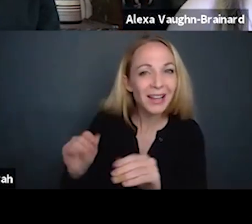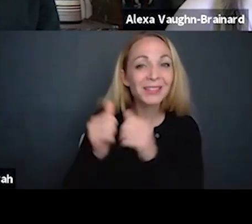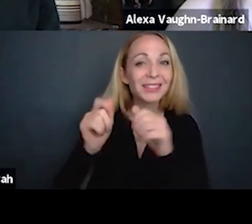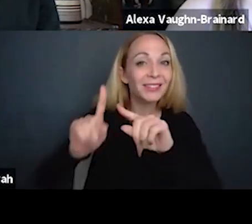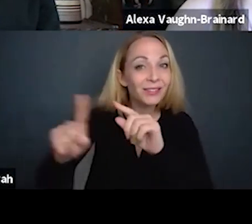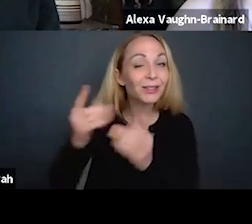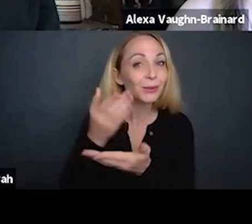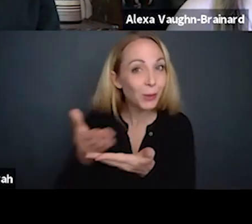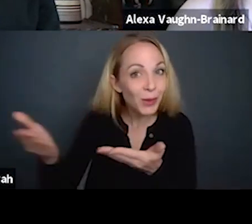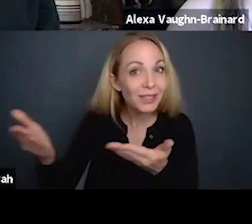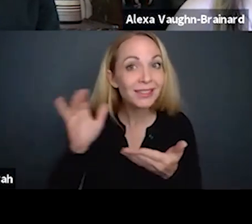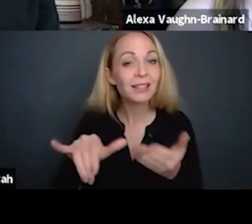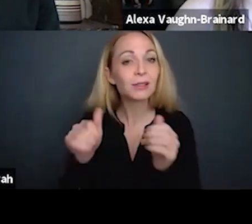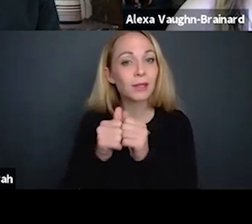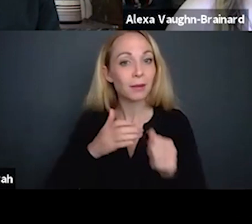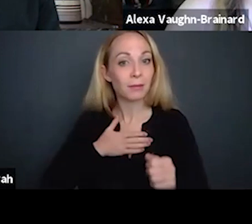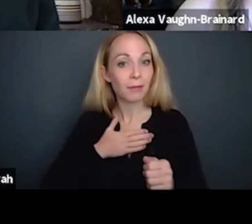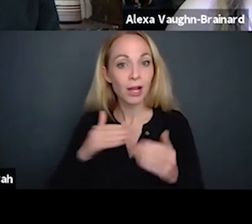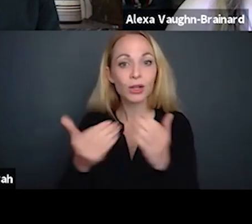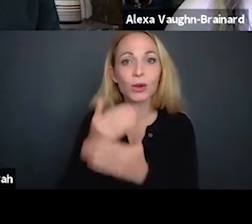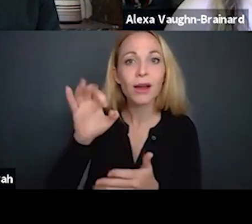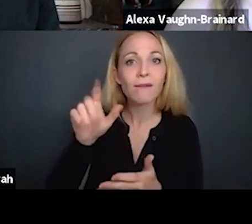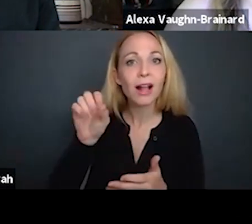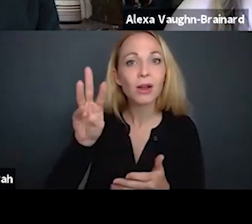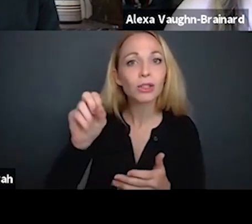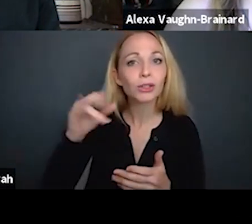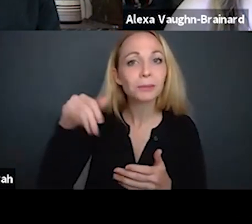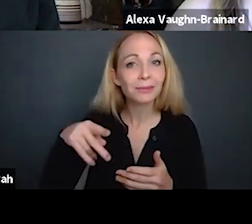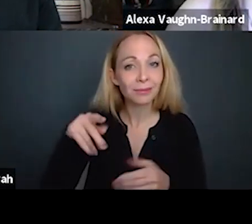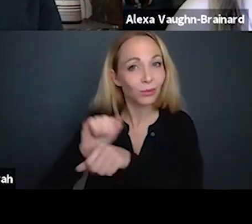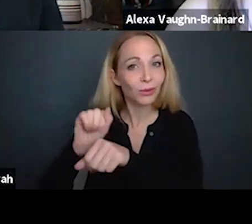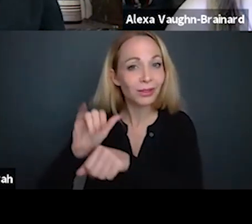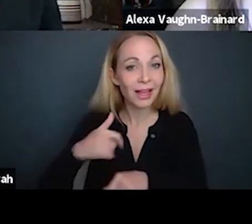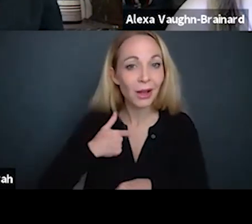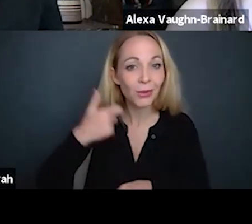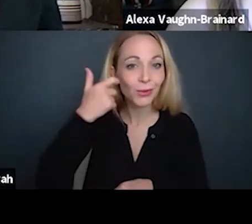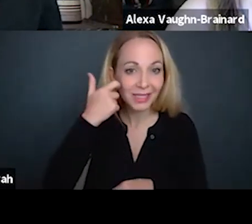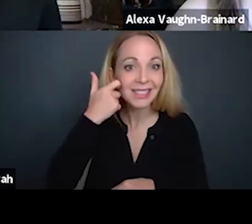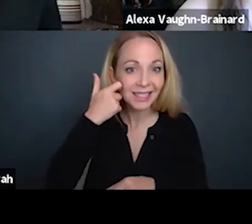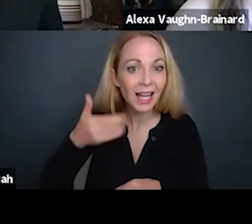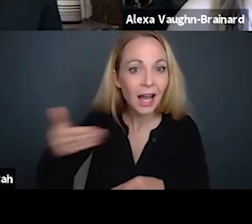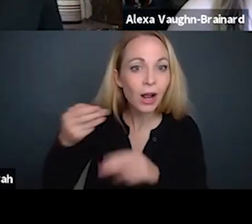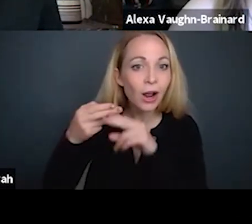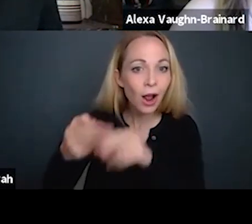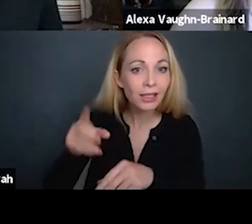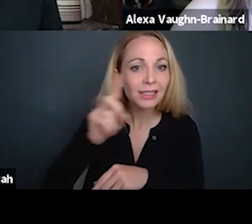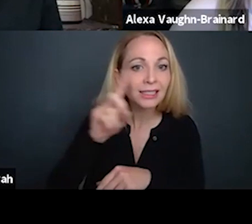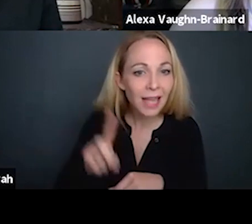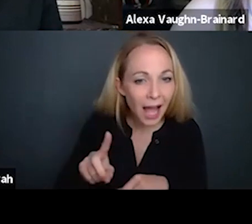And this is with my new fellowship work that I recently compiled, which was called: Design with Disabled People Now.